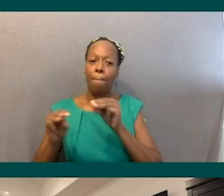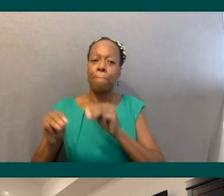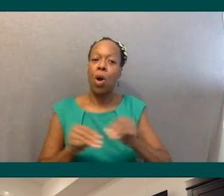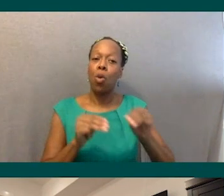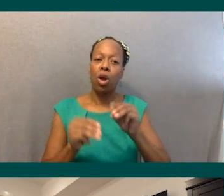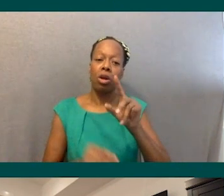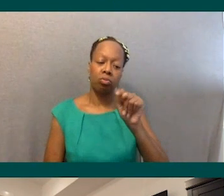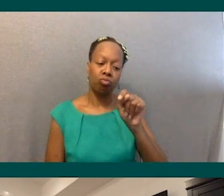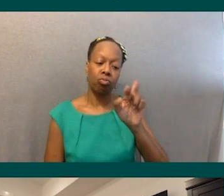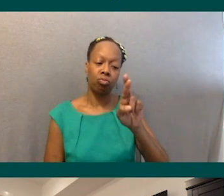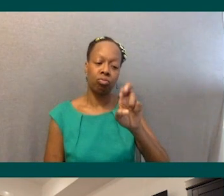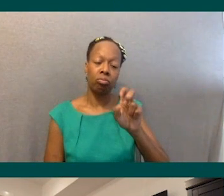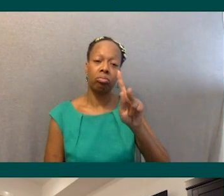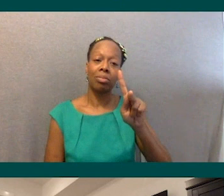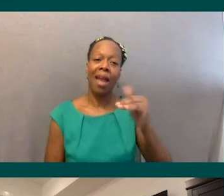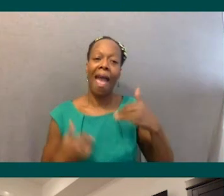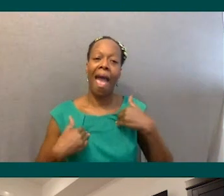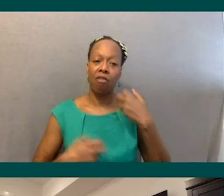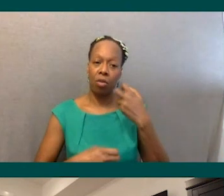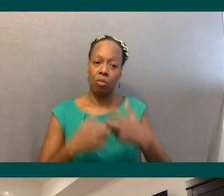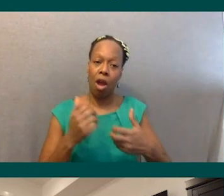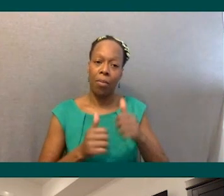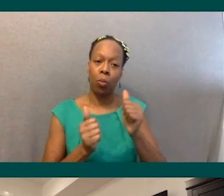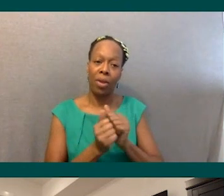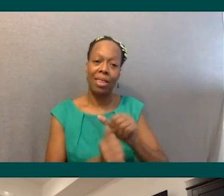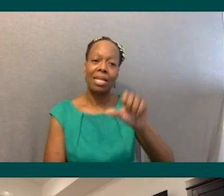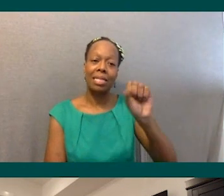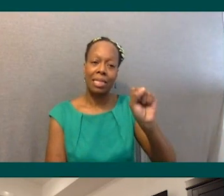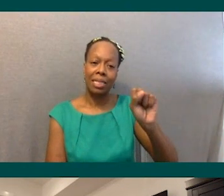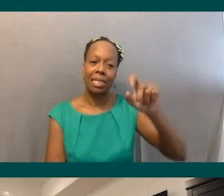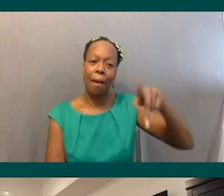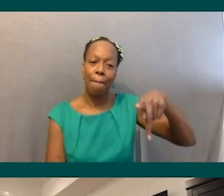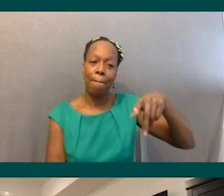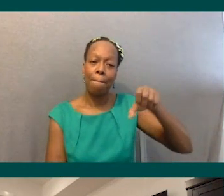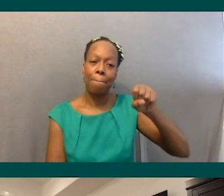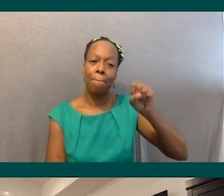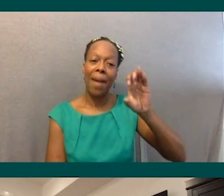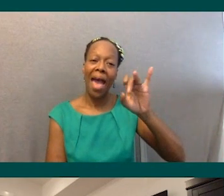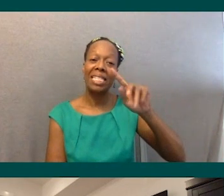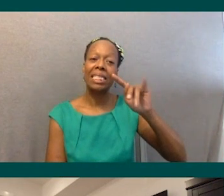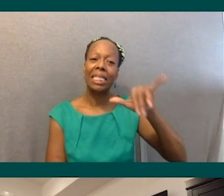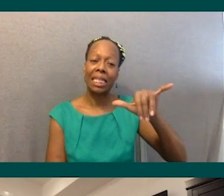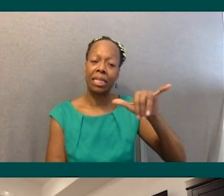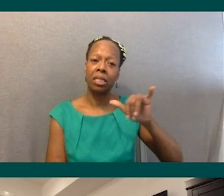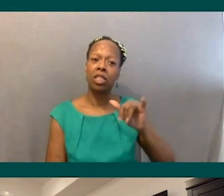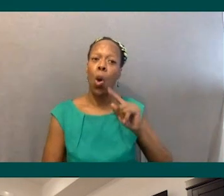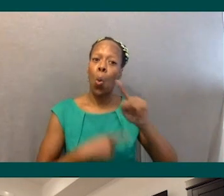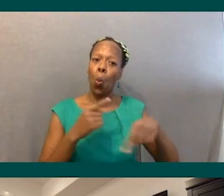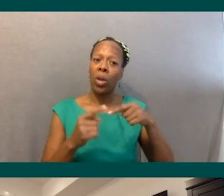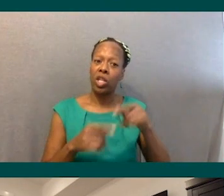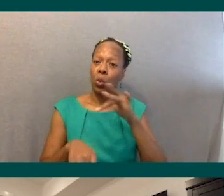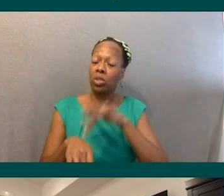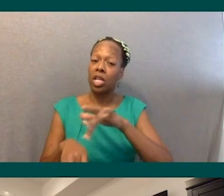So when you touch your child arms, or your patient's arm, you feel resistance, but the resistance,